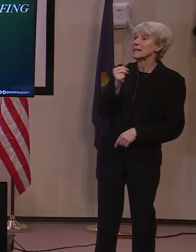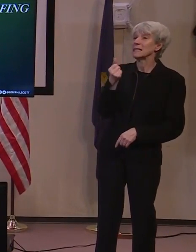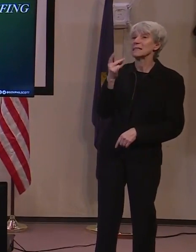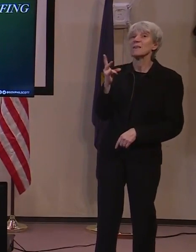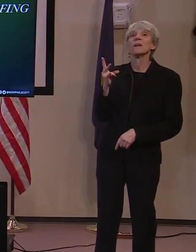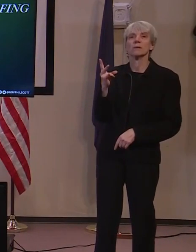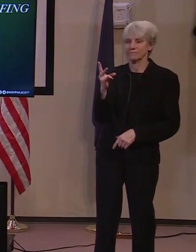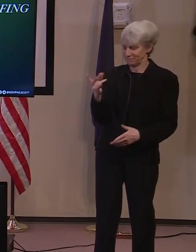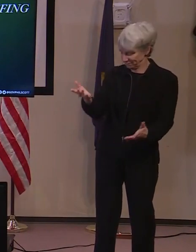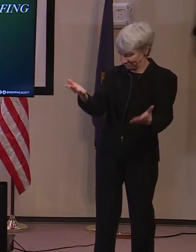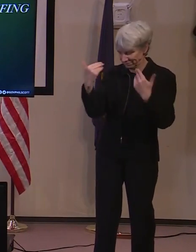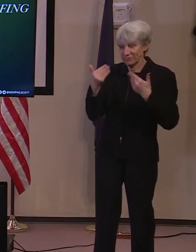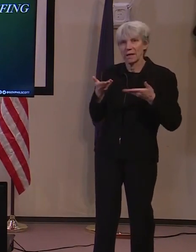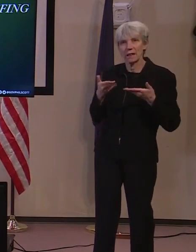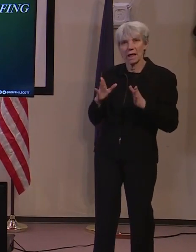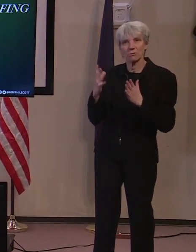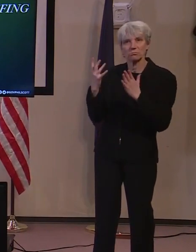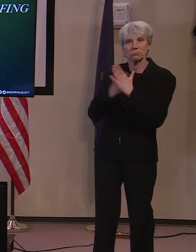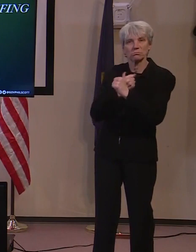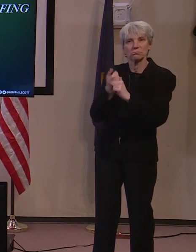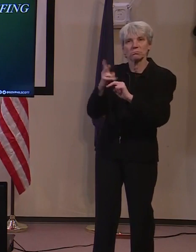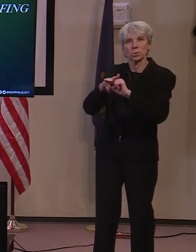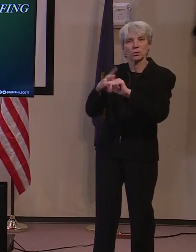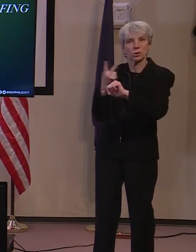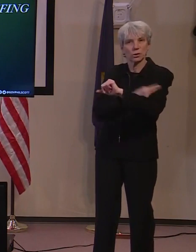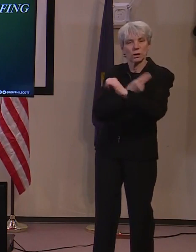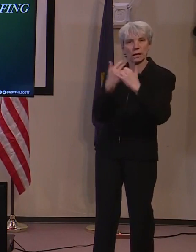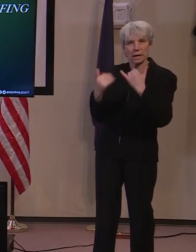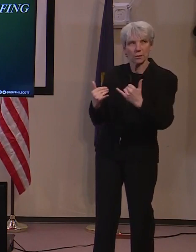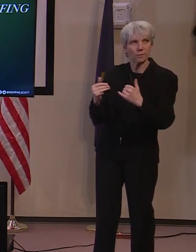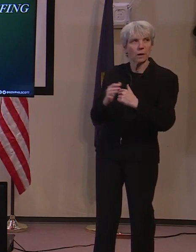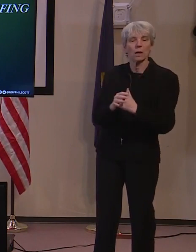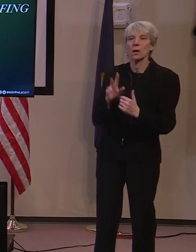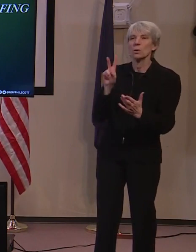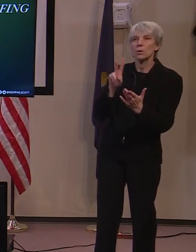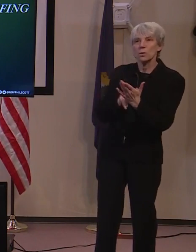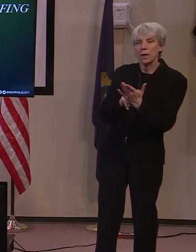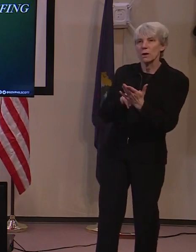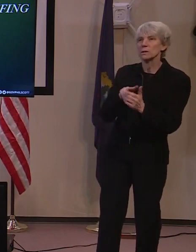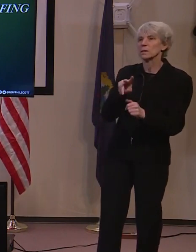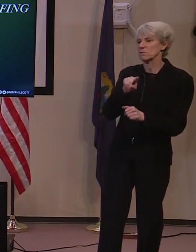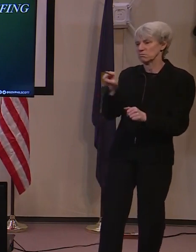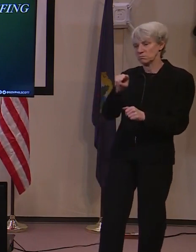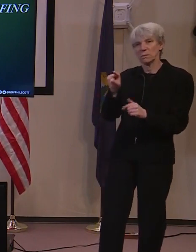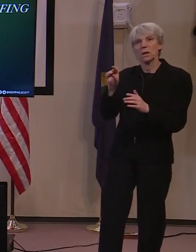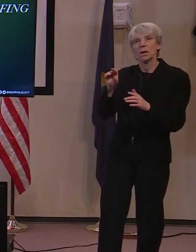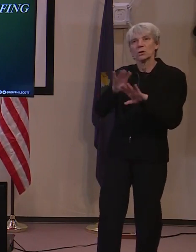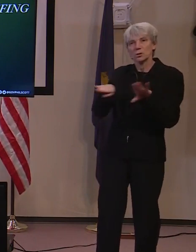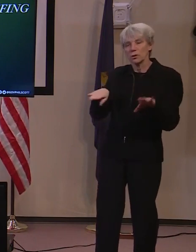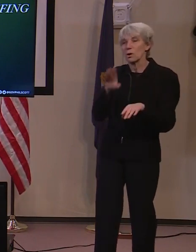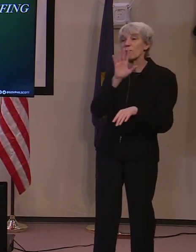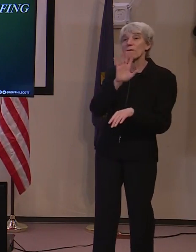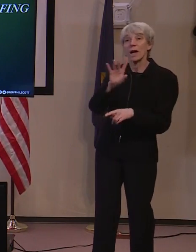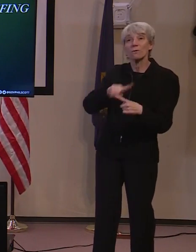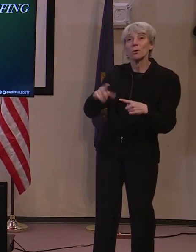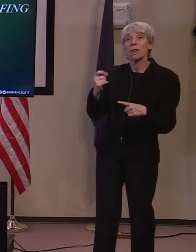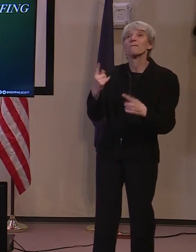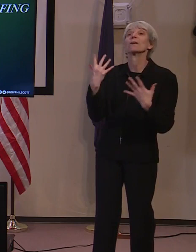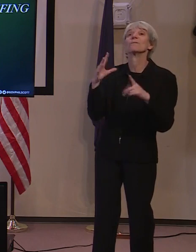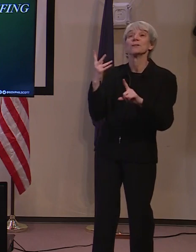get a booster. 22,436 Children ages 5 - 11 have received their first dose of